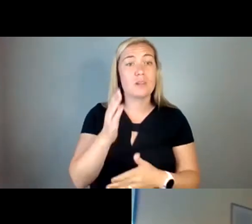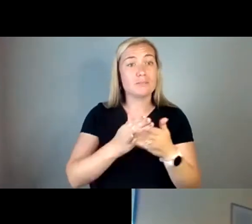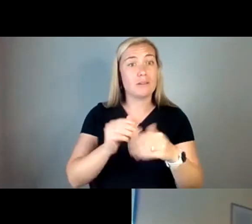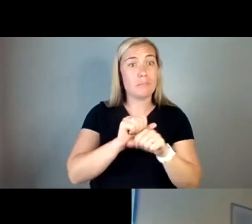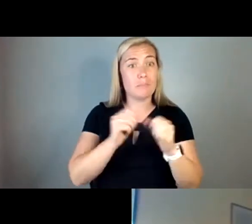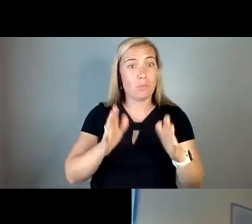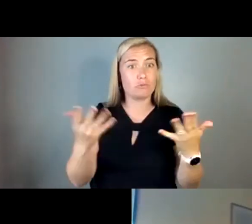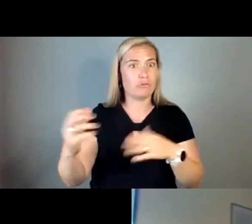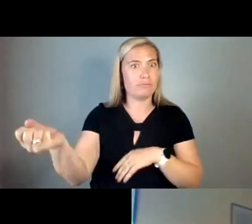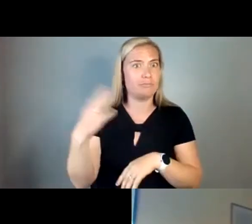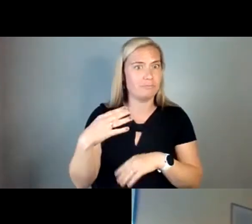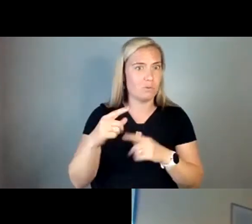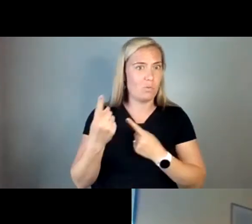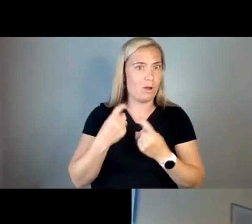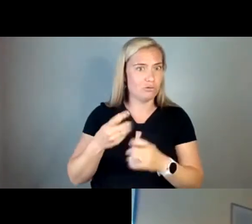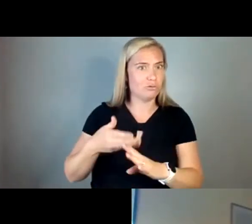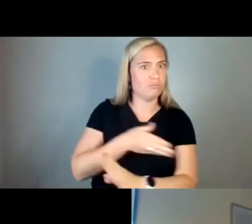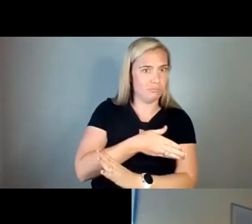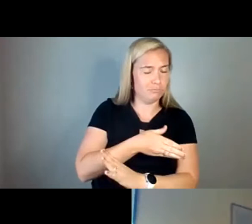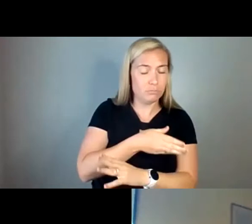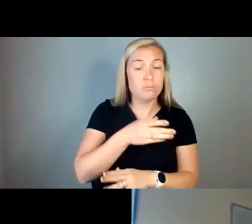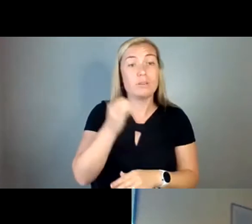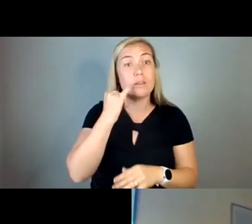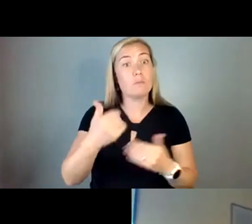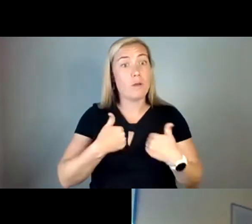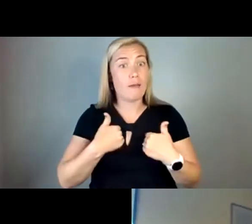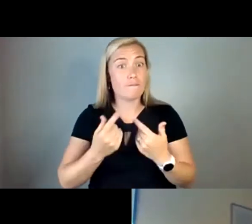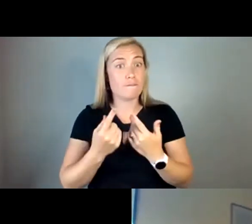Additional questions may be submitted via the Q&A button in the bottom of your zoom window.